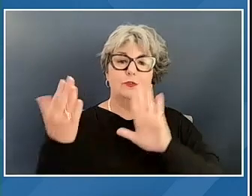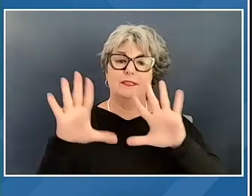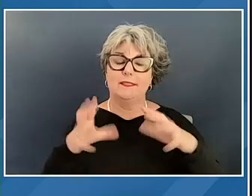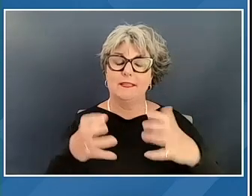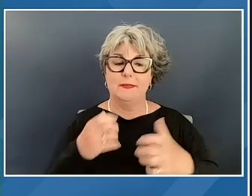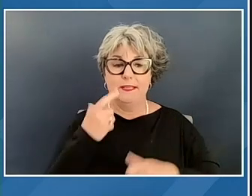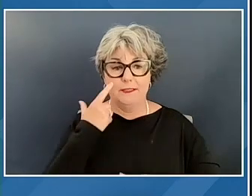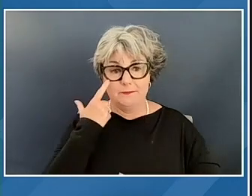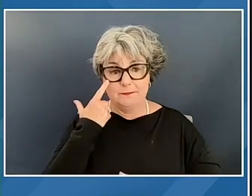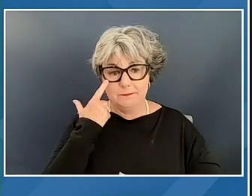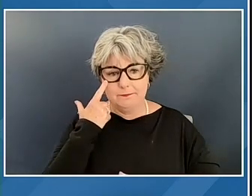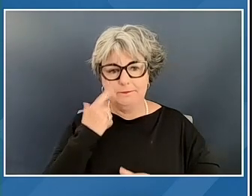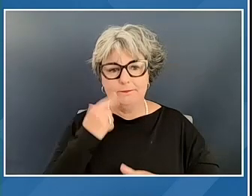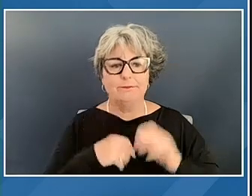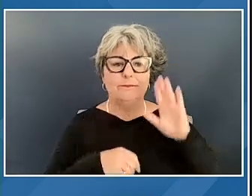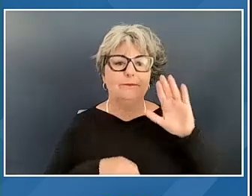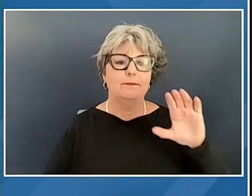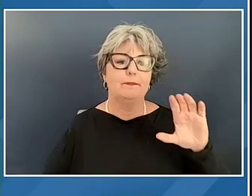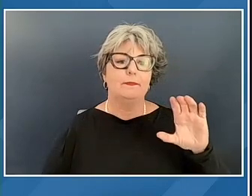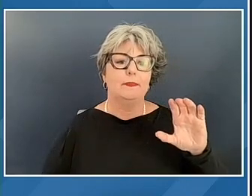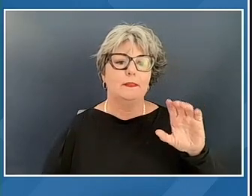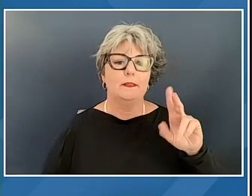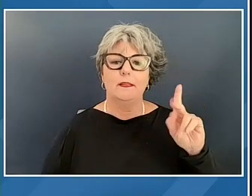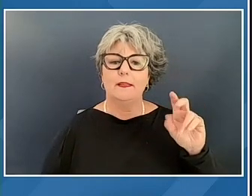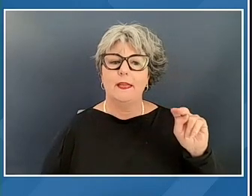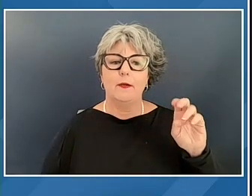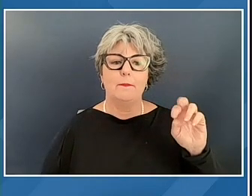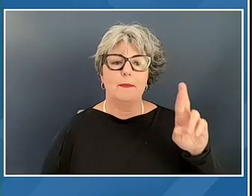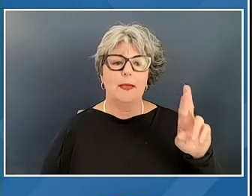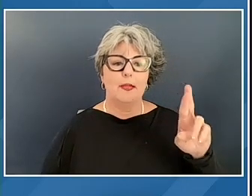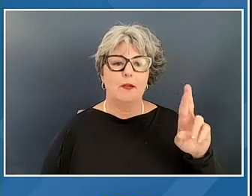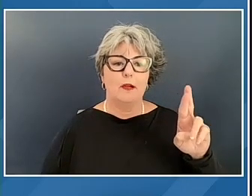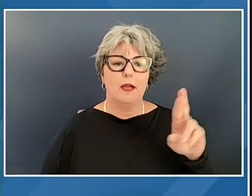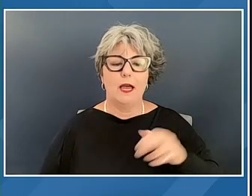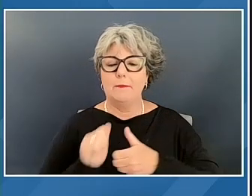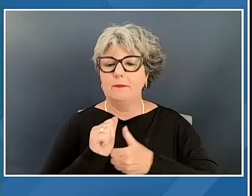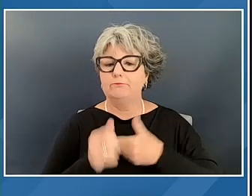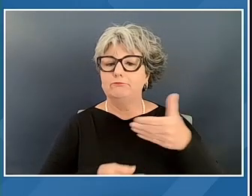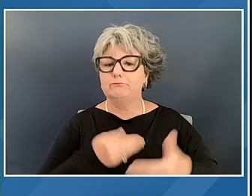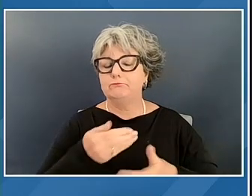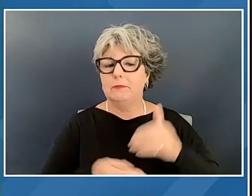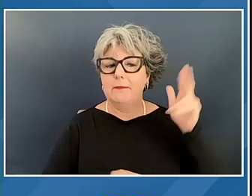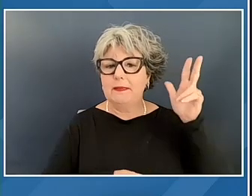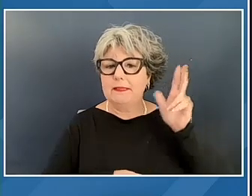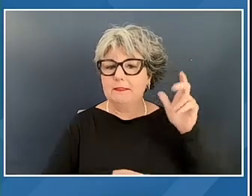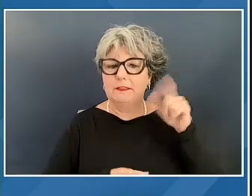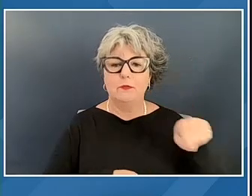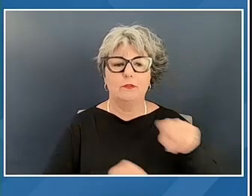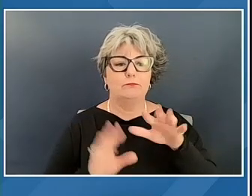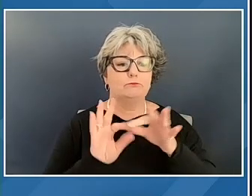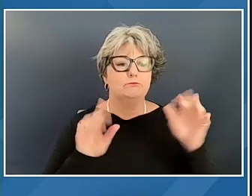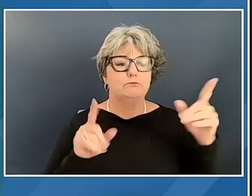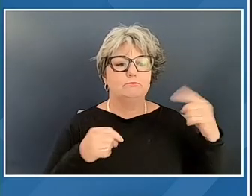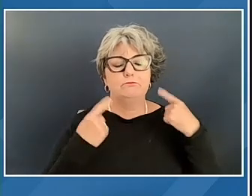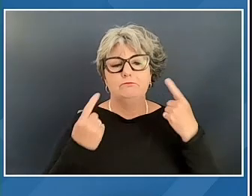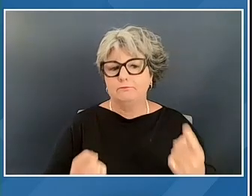Hi, my name is Karen Baker. I've been following along, so I've been listening to what you guys have been saying and actually covered a lot of what